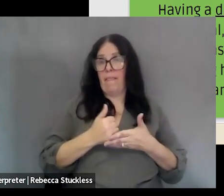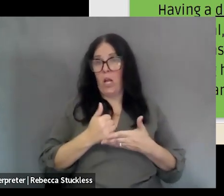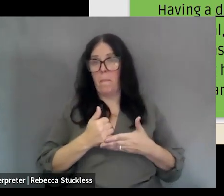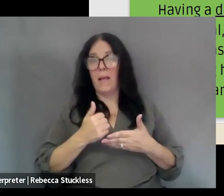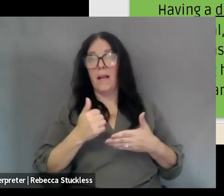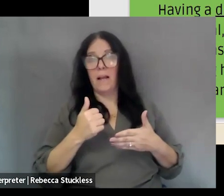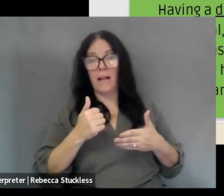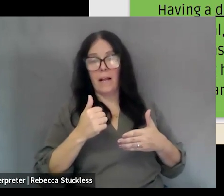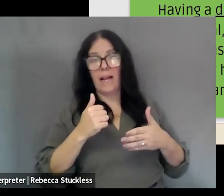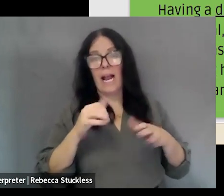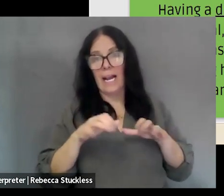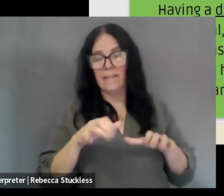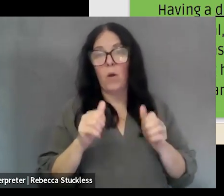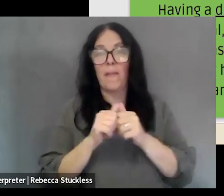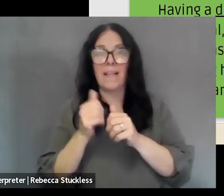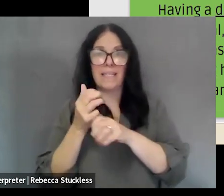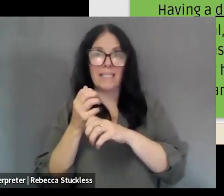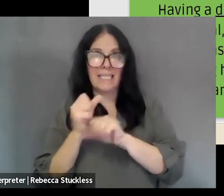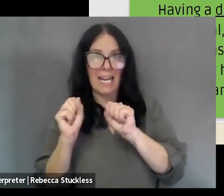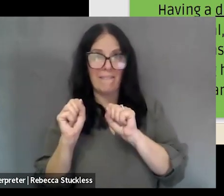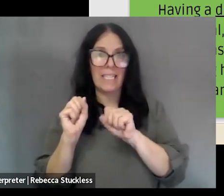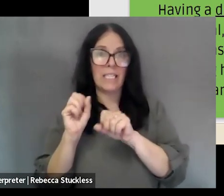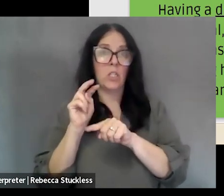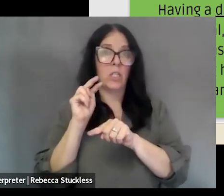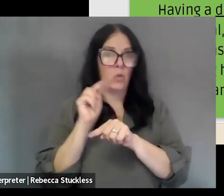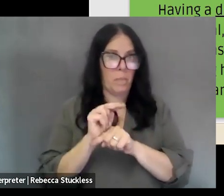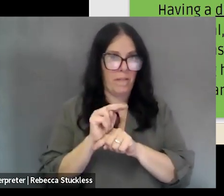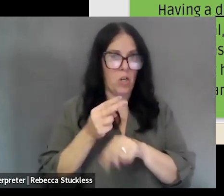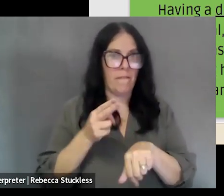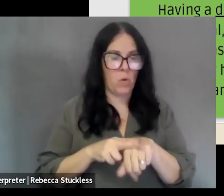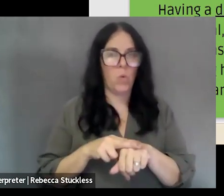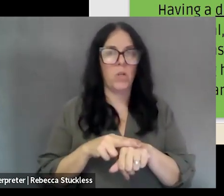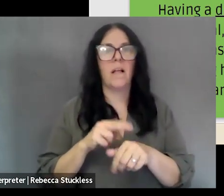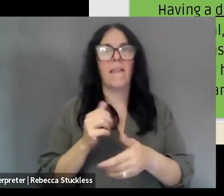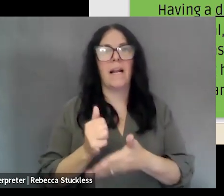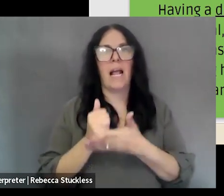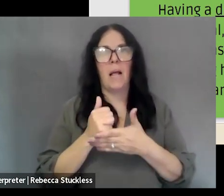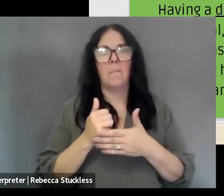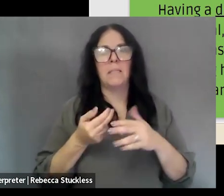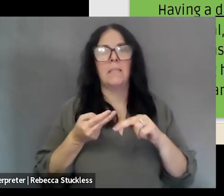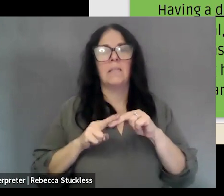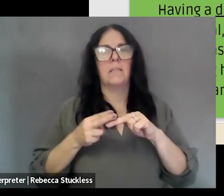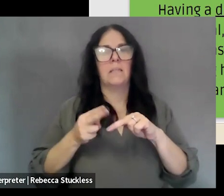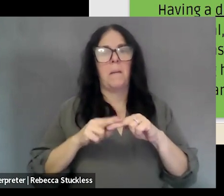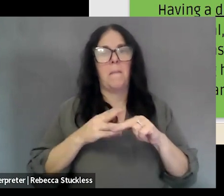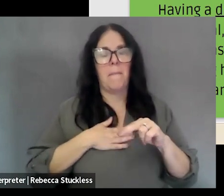with supervision has also been huge to sort of raise my tolerance towards physical activity so